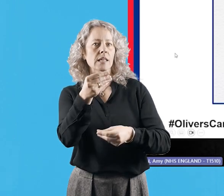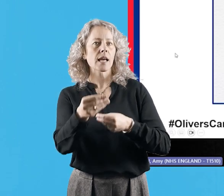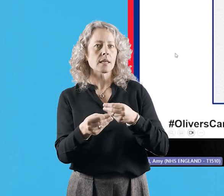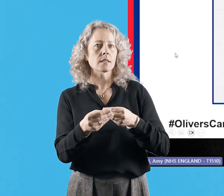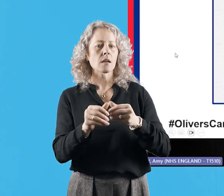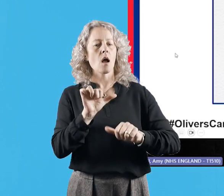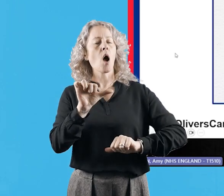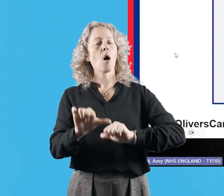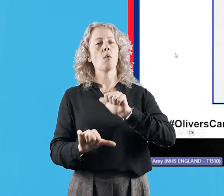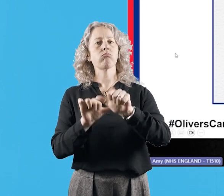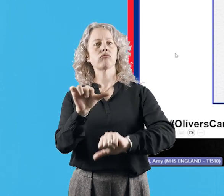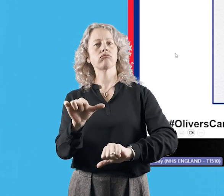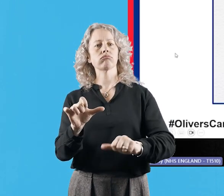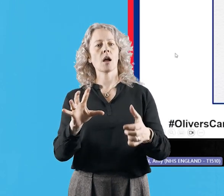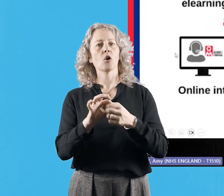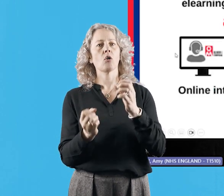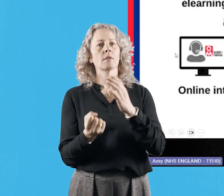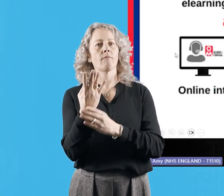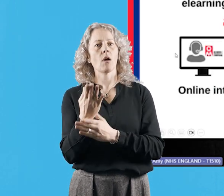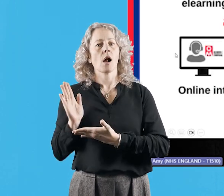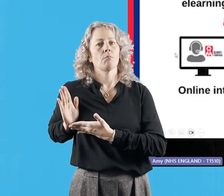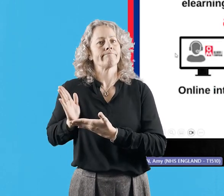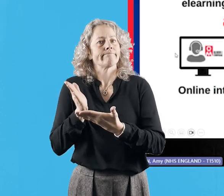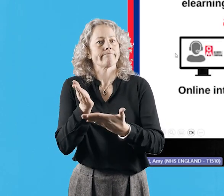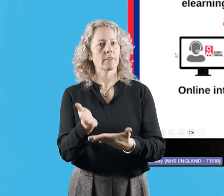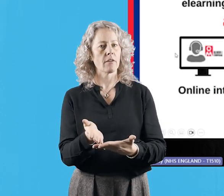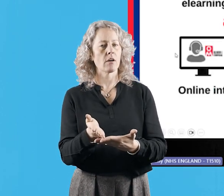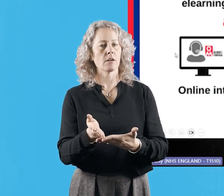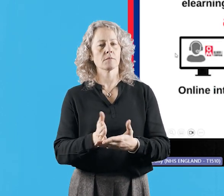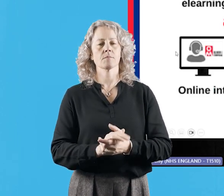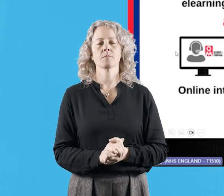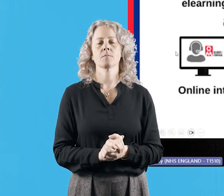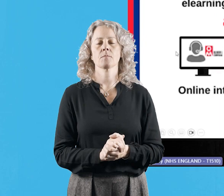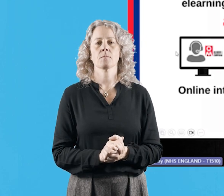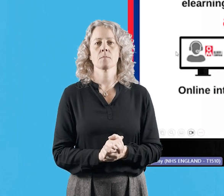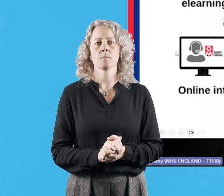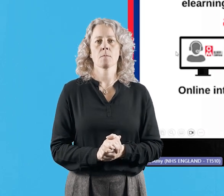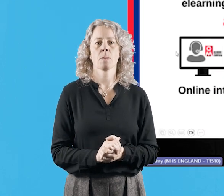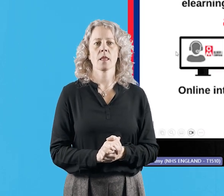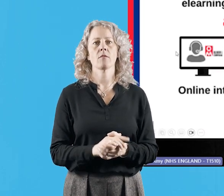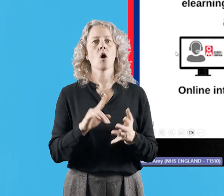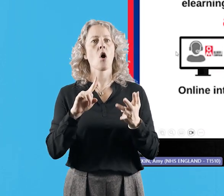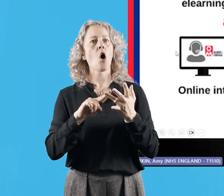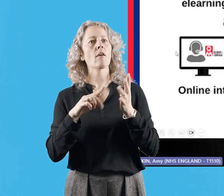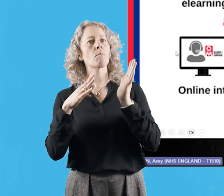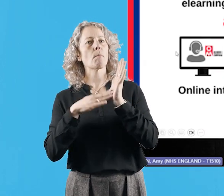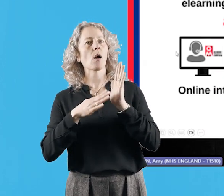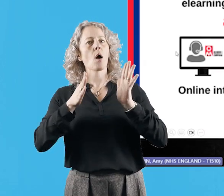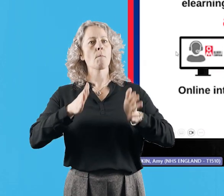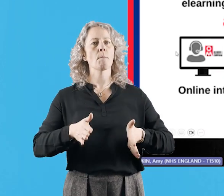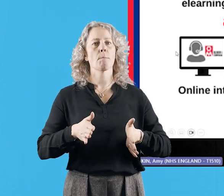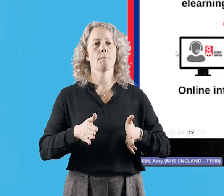an overview of where the programme for the Co-Development and Co-delivery of the Oliver McGowan mandatory training in